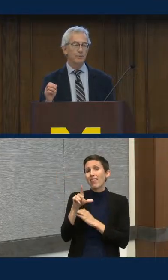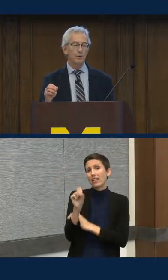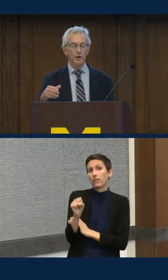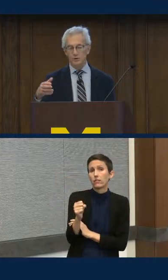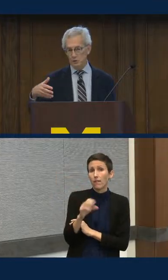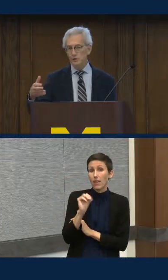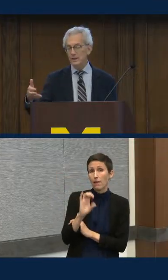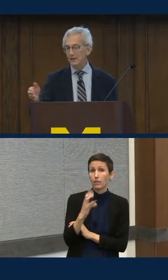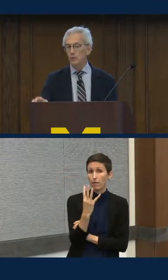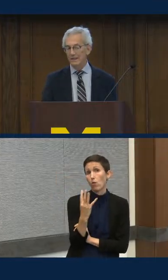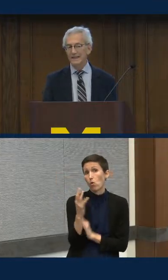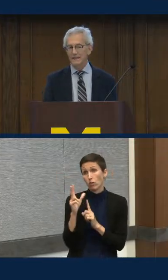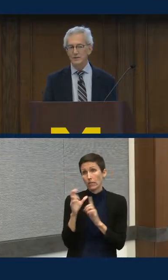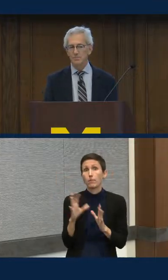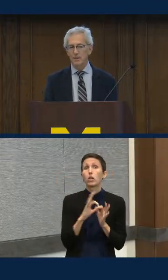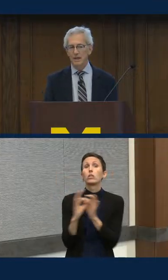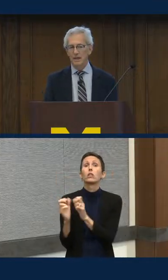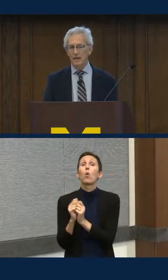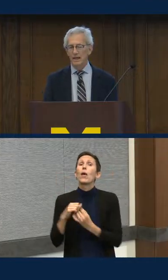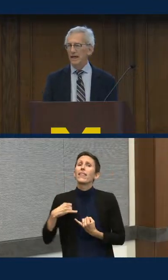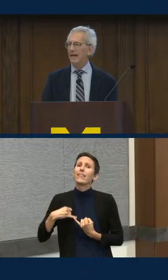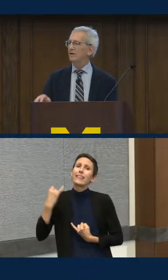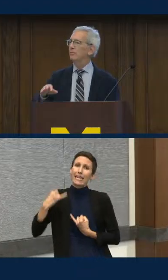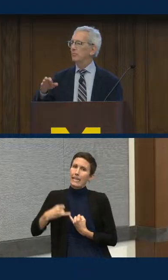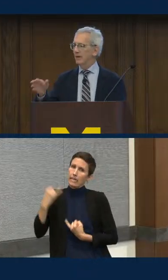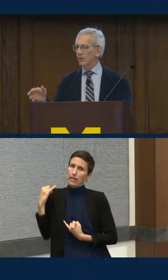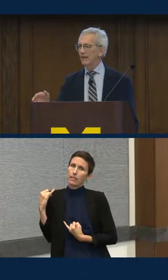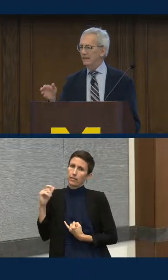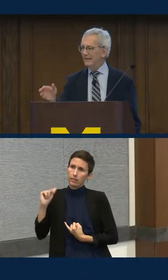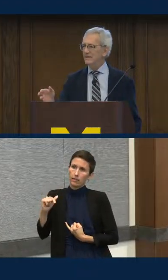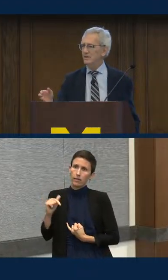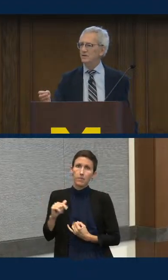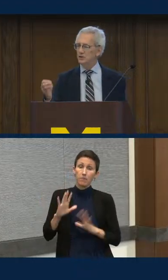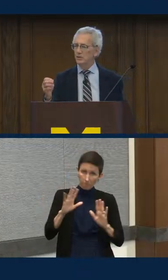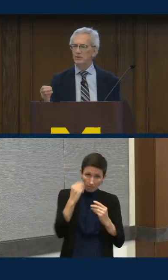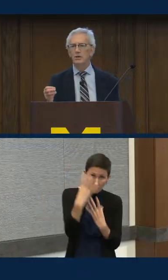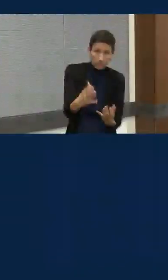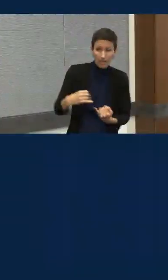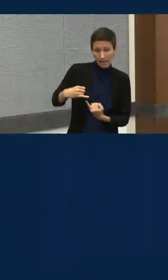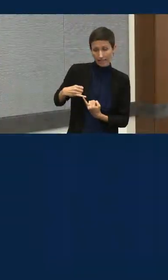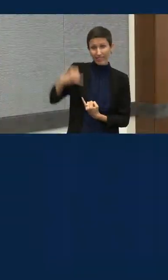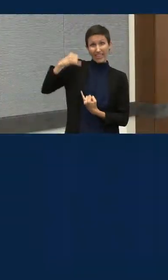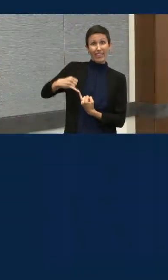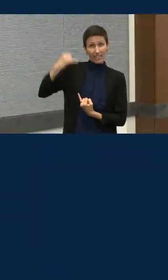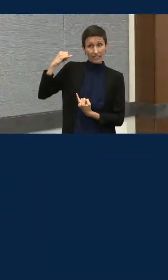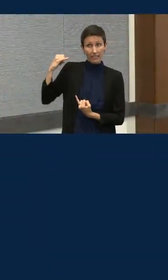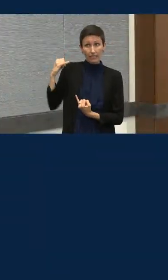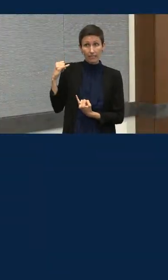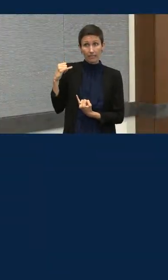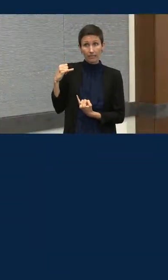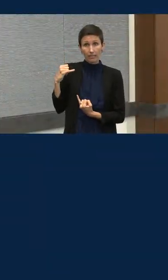associated with leanness. And